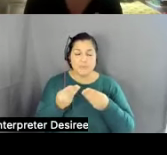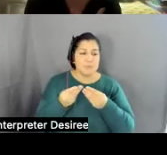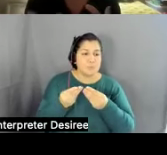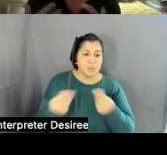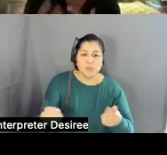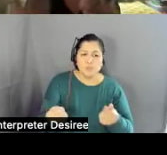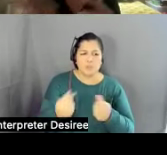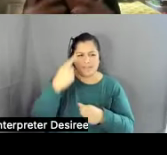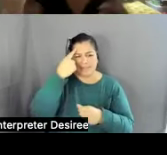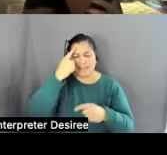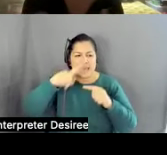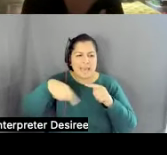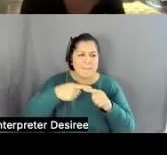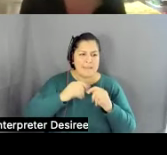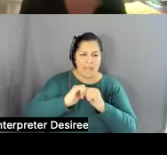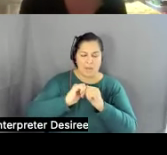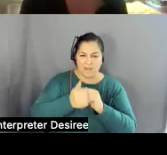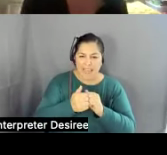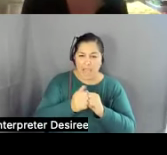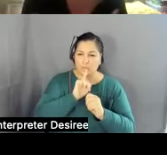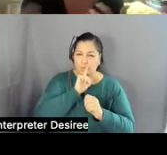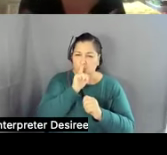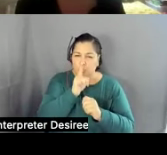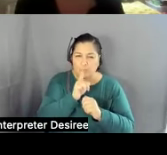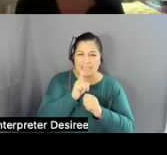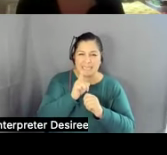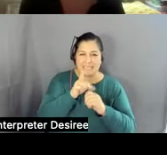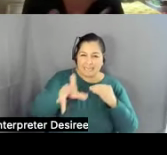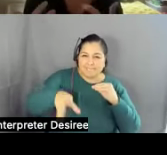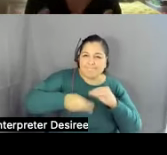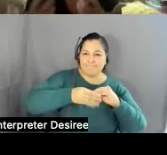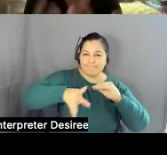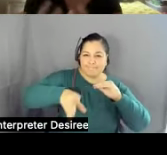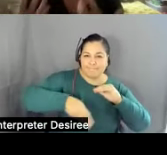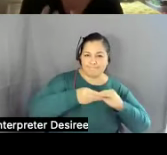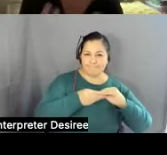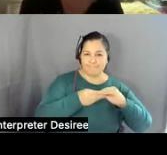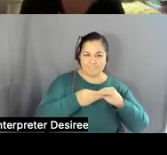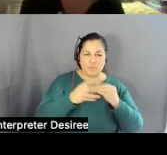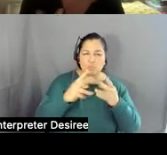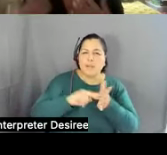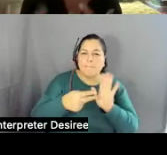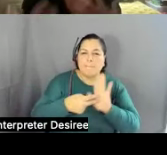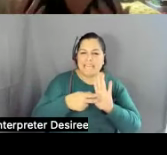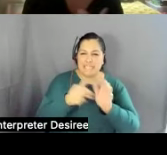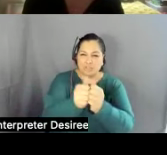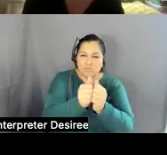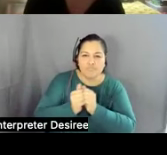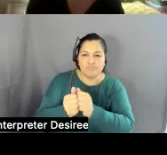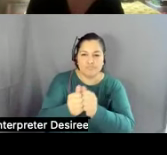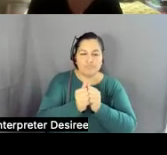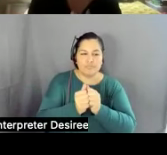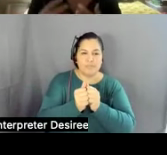in the simplicity part of gathering the food part of a gathering. The and then address also the challenges. So.